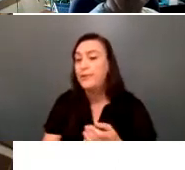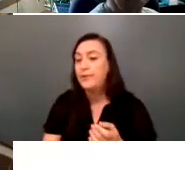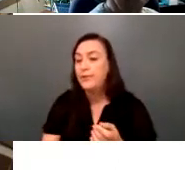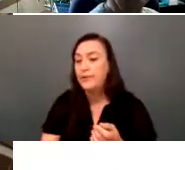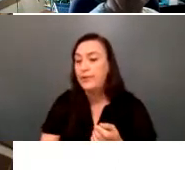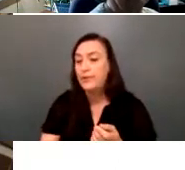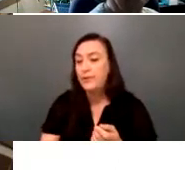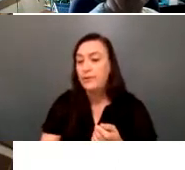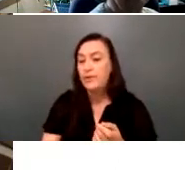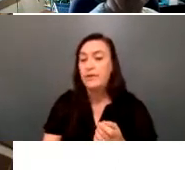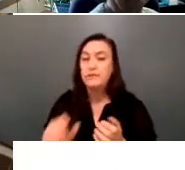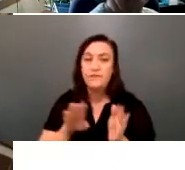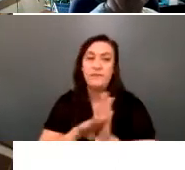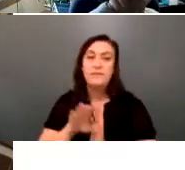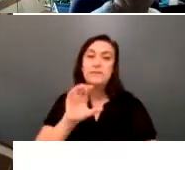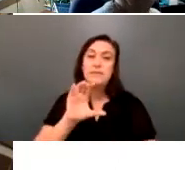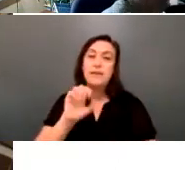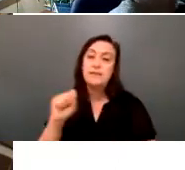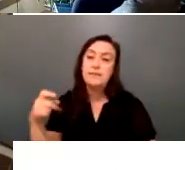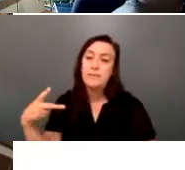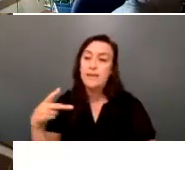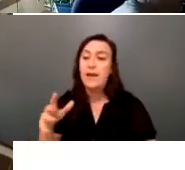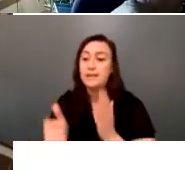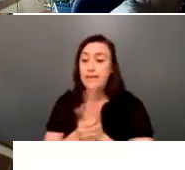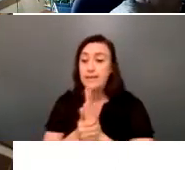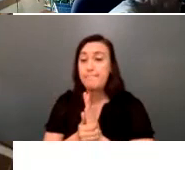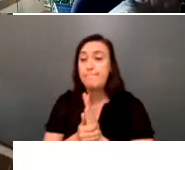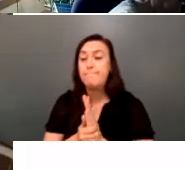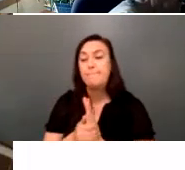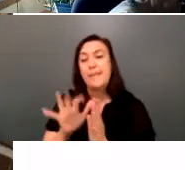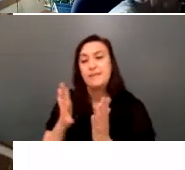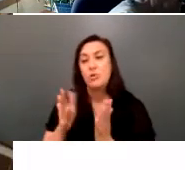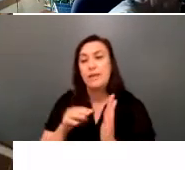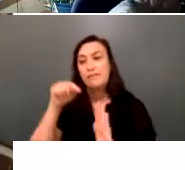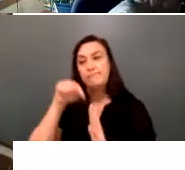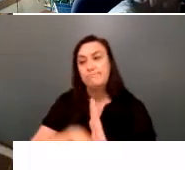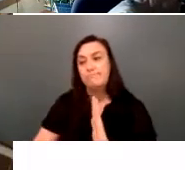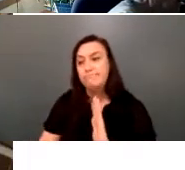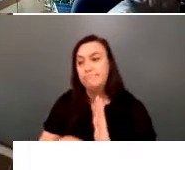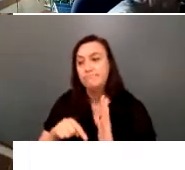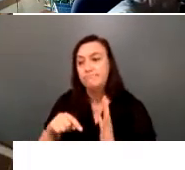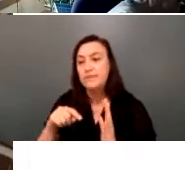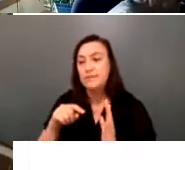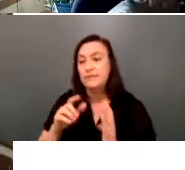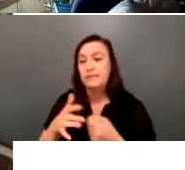that is you have to develop a CSP addendum which is pretty involved. It's covering a lot of information,